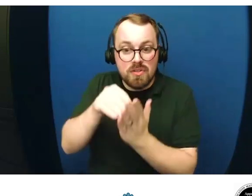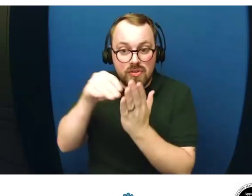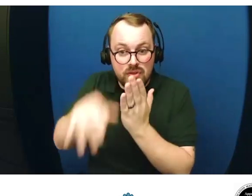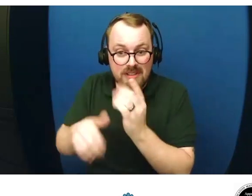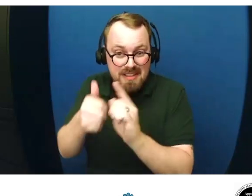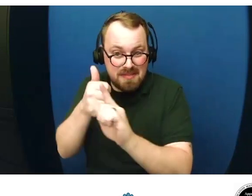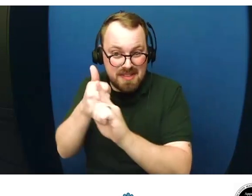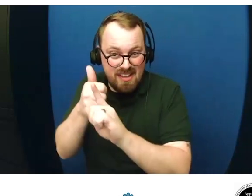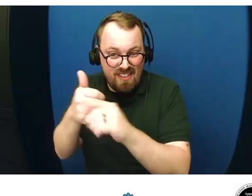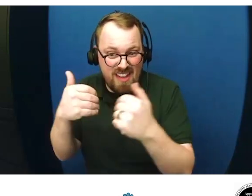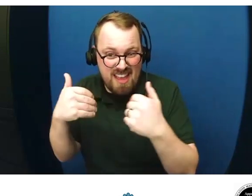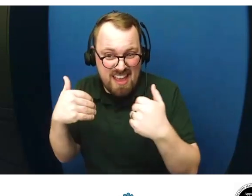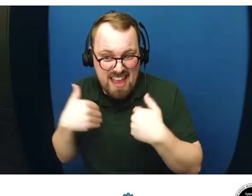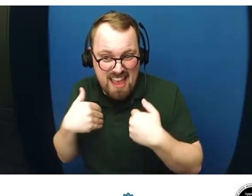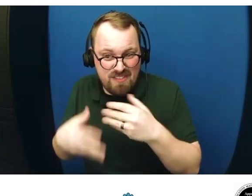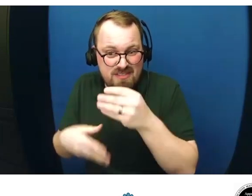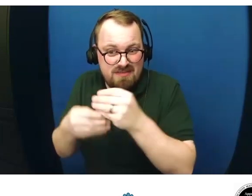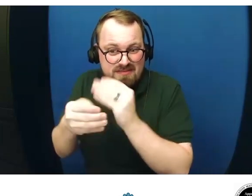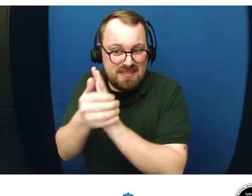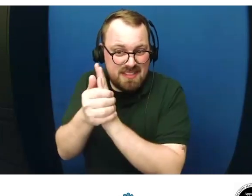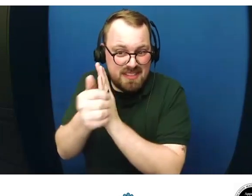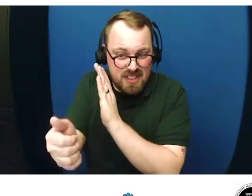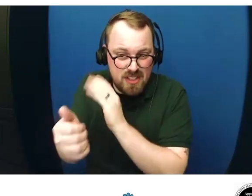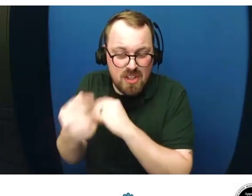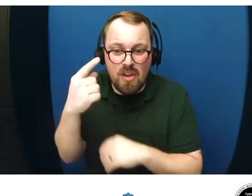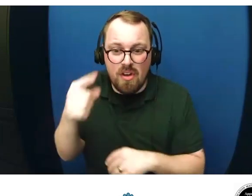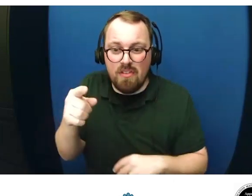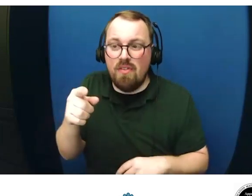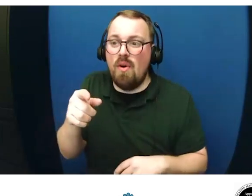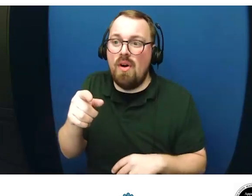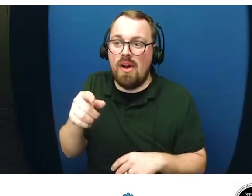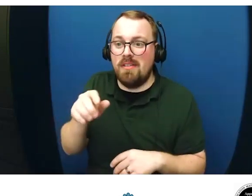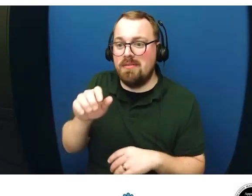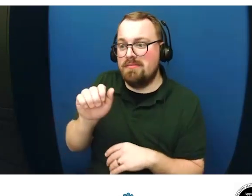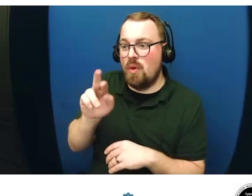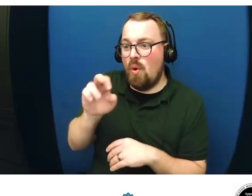or compensatory skills for, orally cueing dog guides?